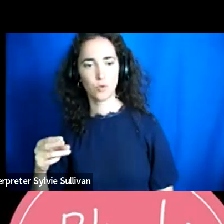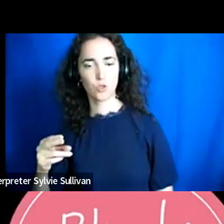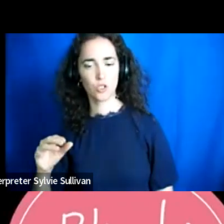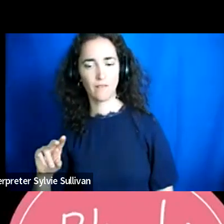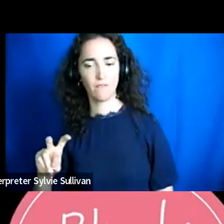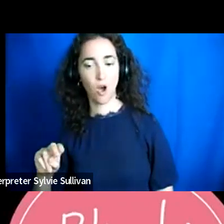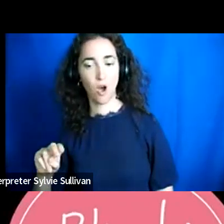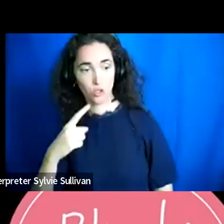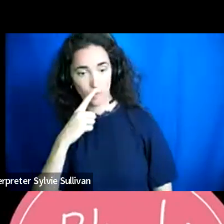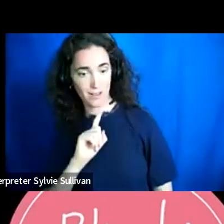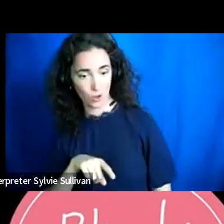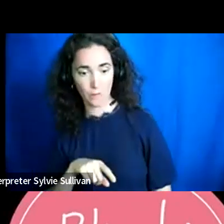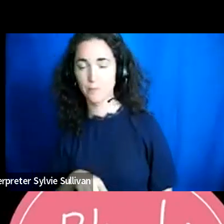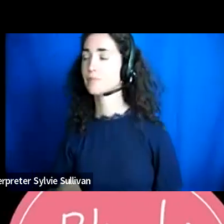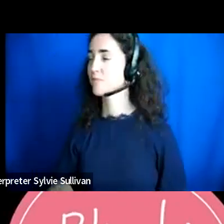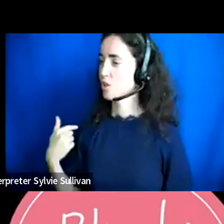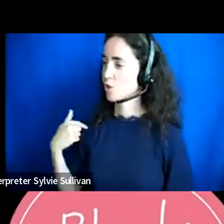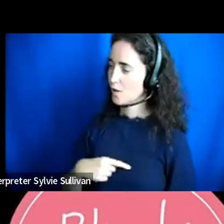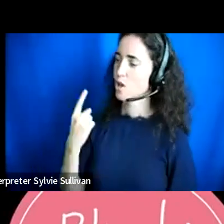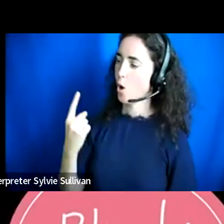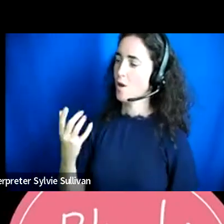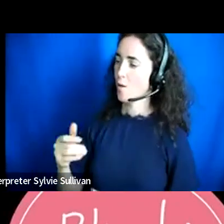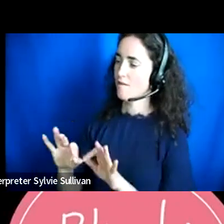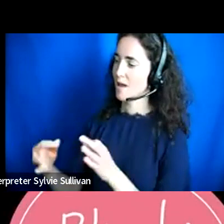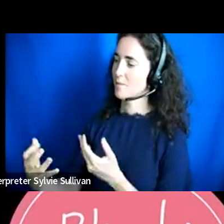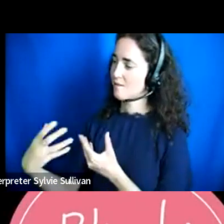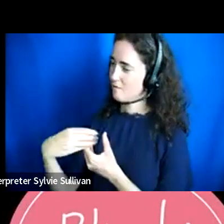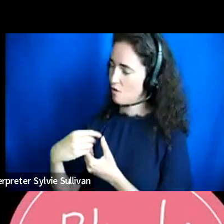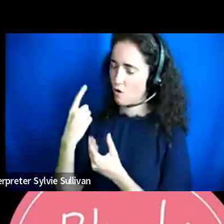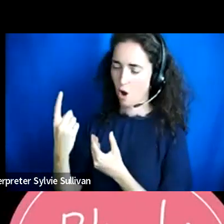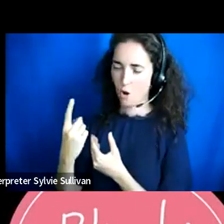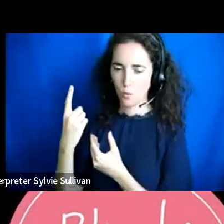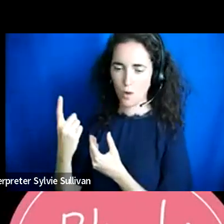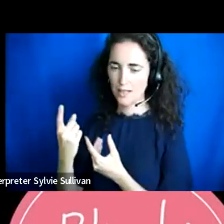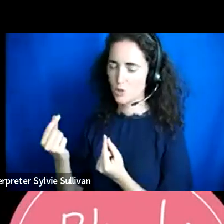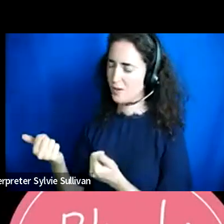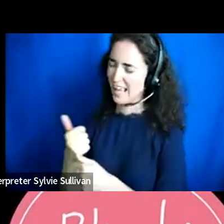We always want to involve the families and everything that we do.